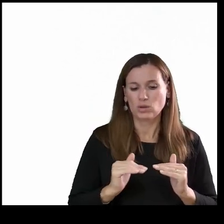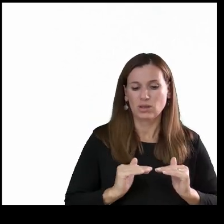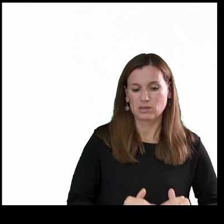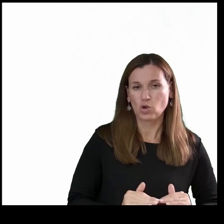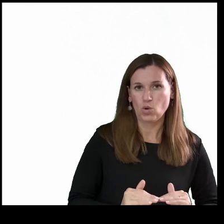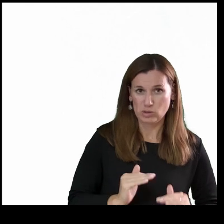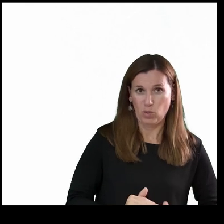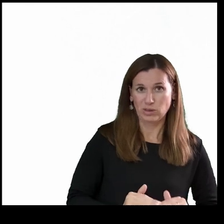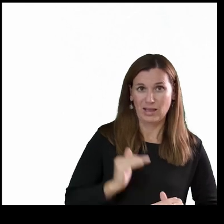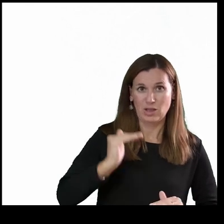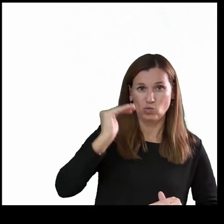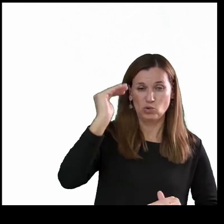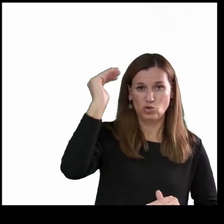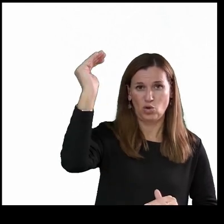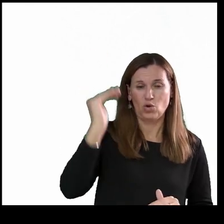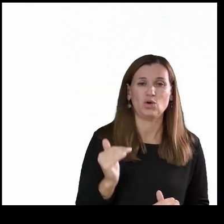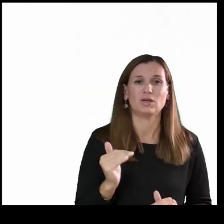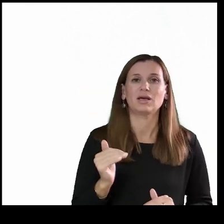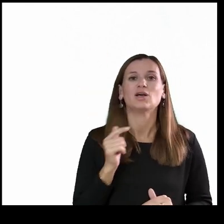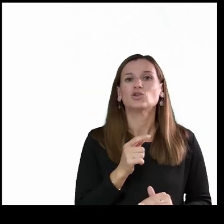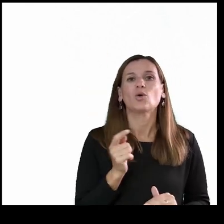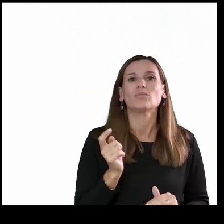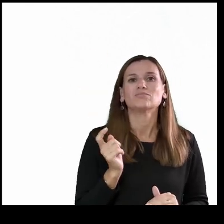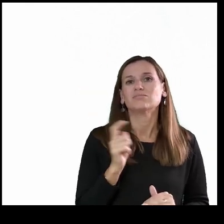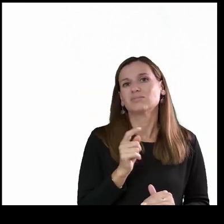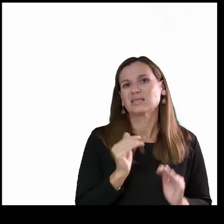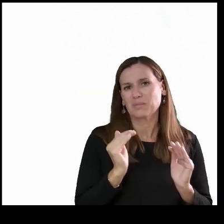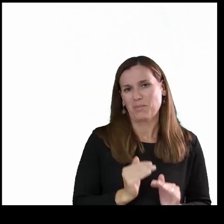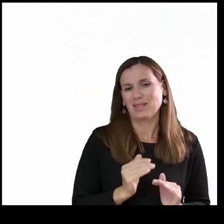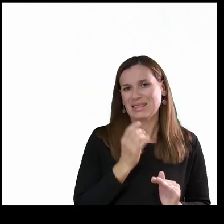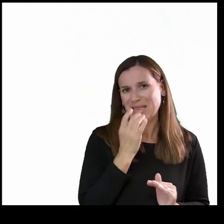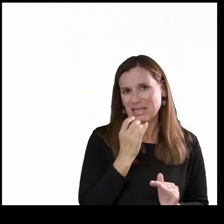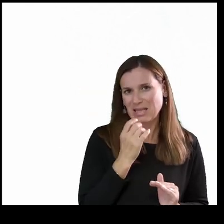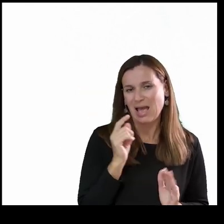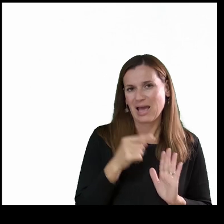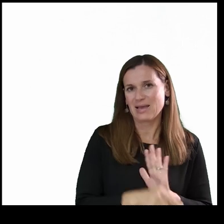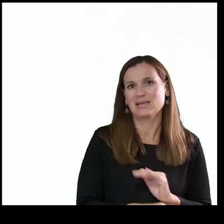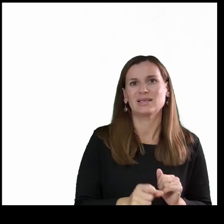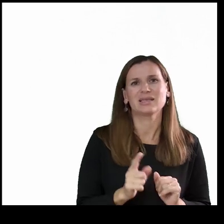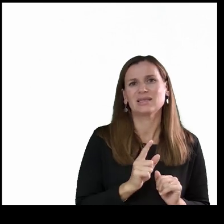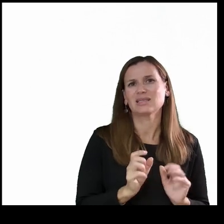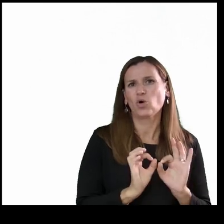And this comes with less details, which is, well, it's not good, it's not an advantage,